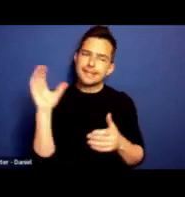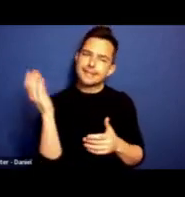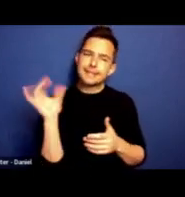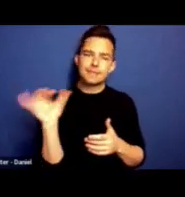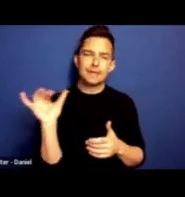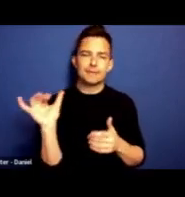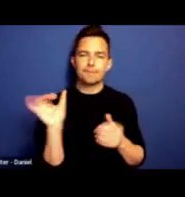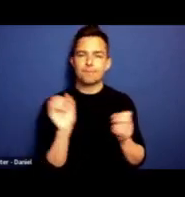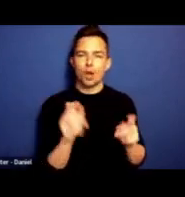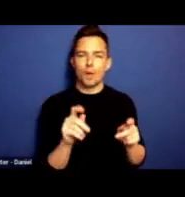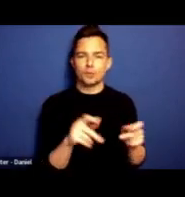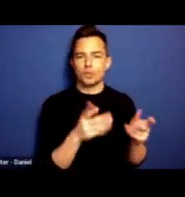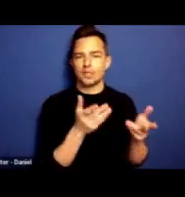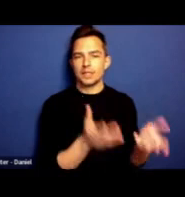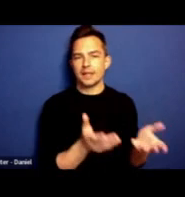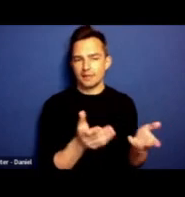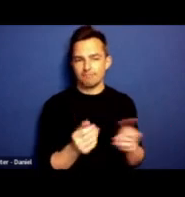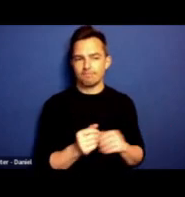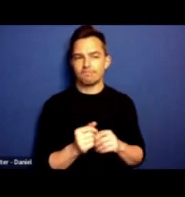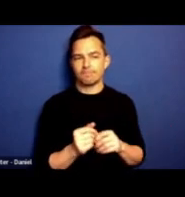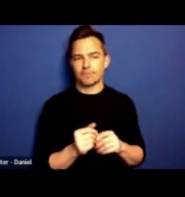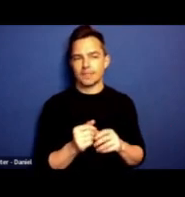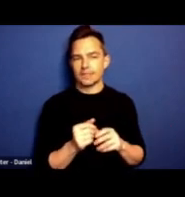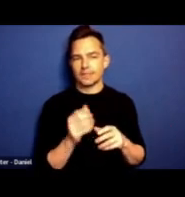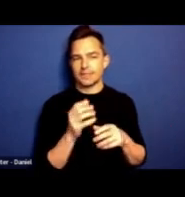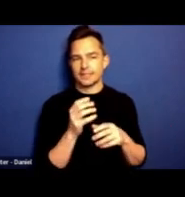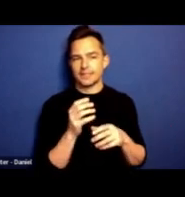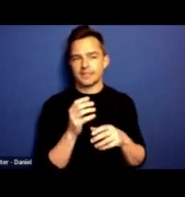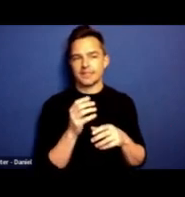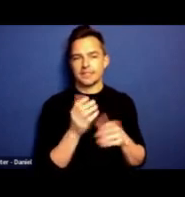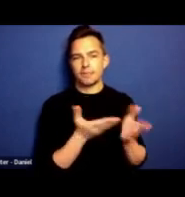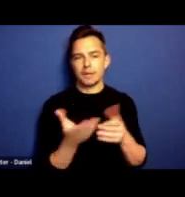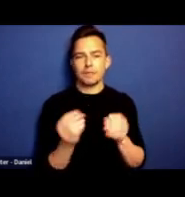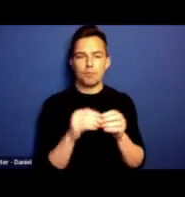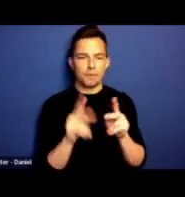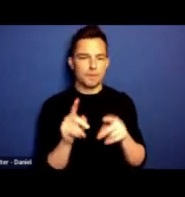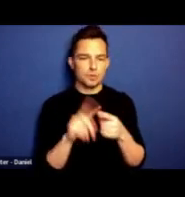opportunity, however, to get more individuals to the door of programs like vocational